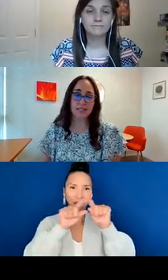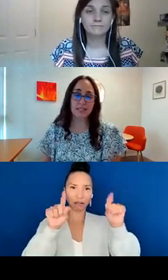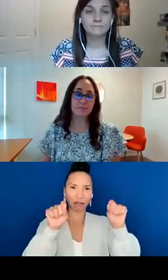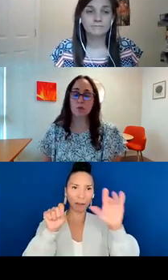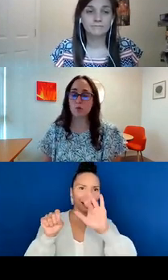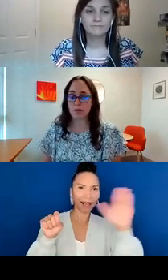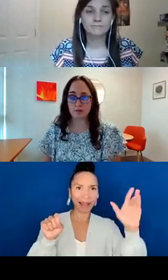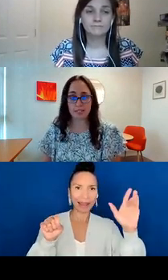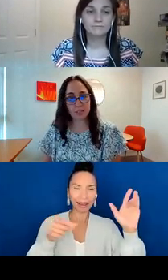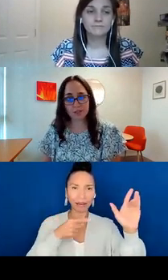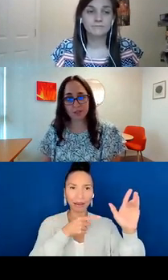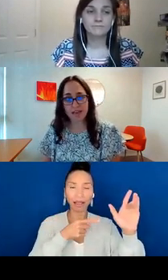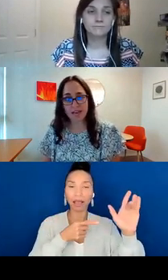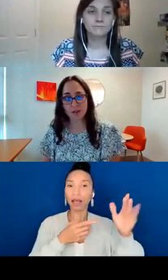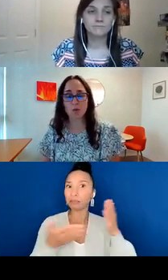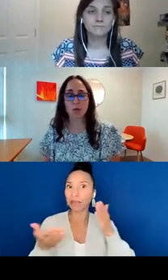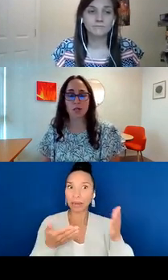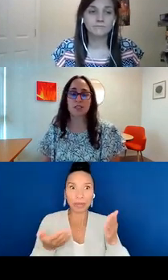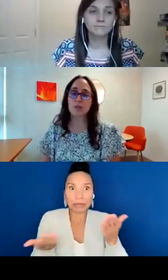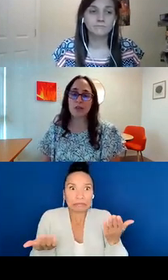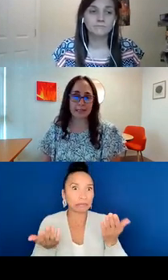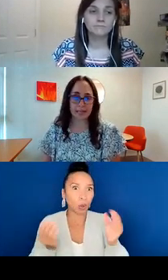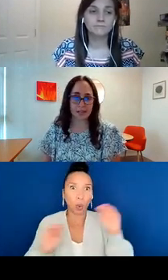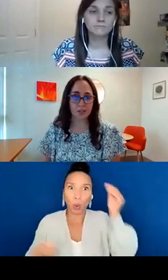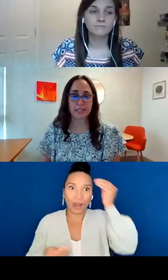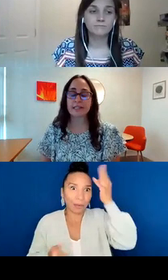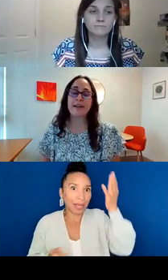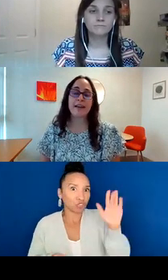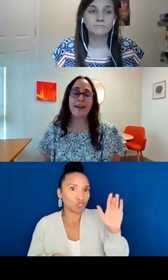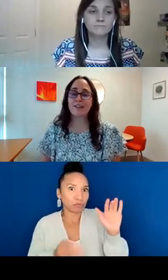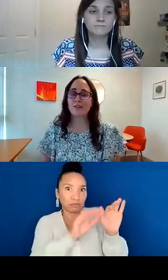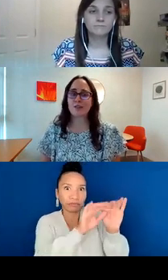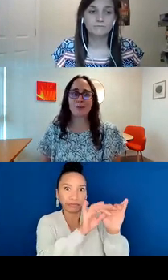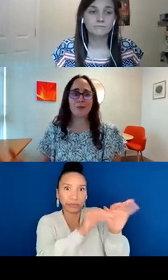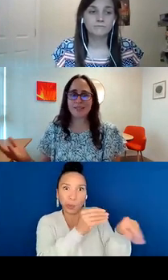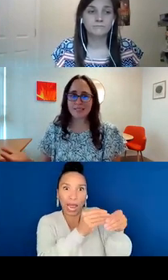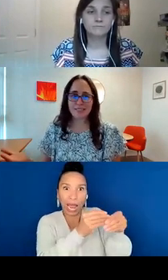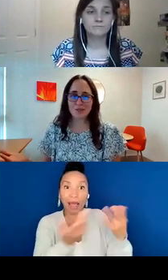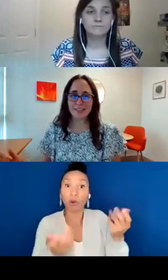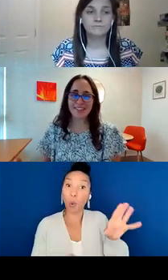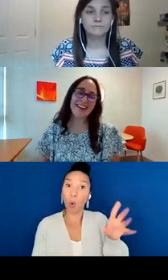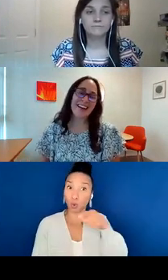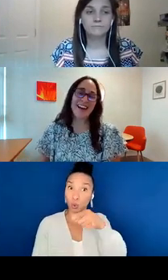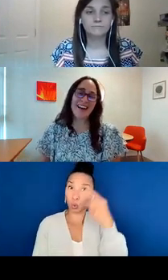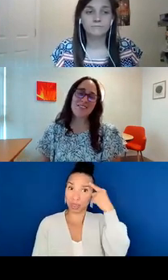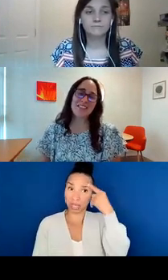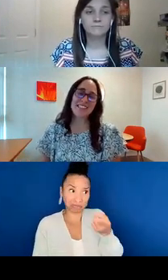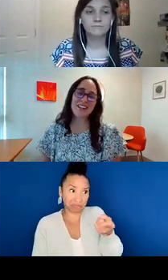because you don't have data for that or you think it's accurate and you're like, what is this doing,